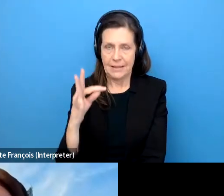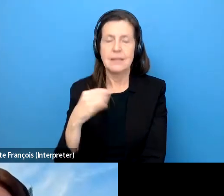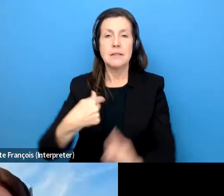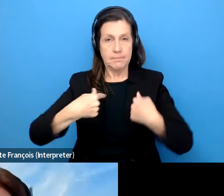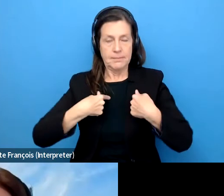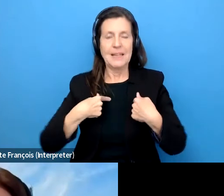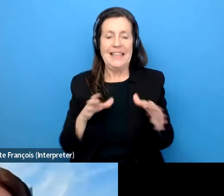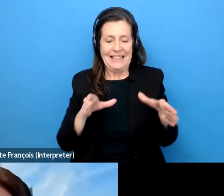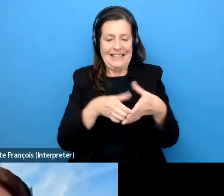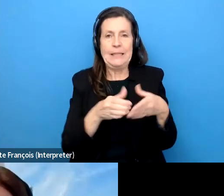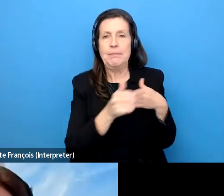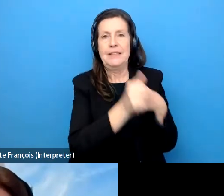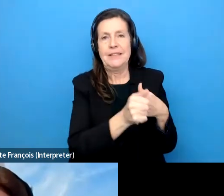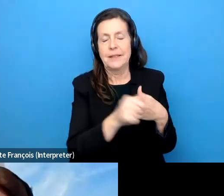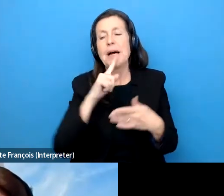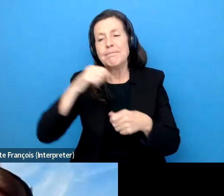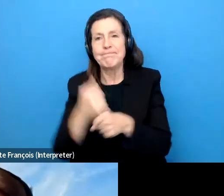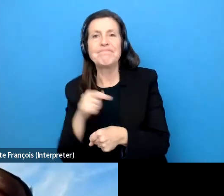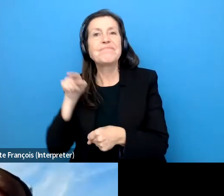She couldn't participate unfortunately today.